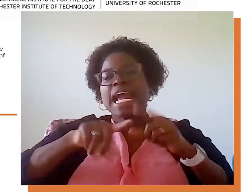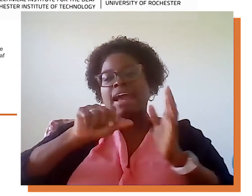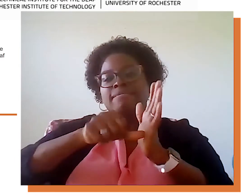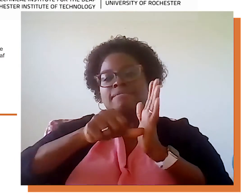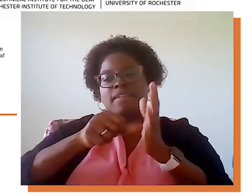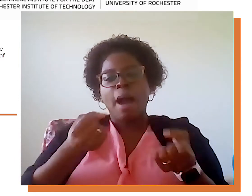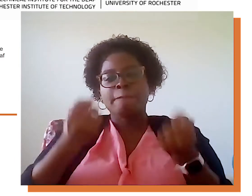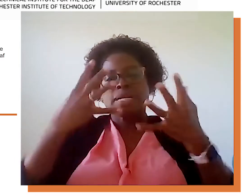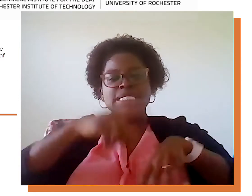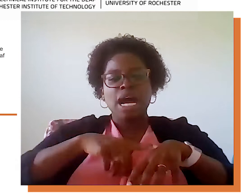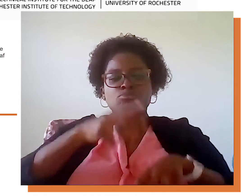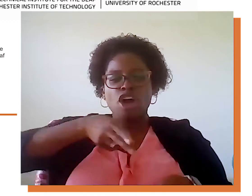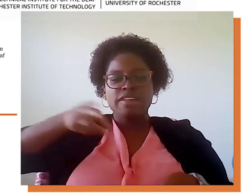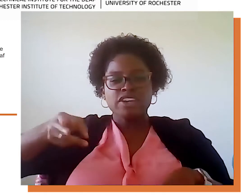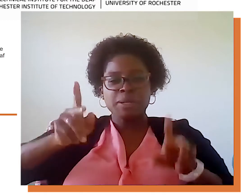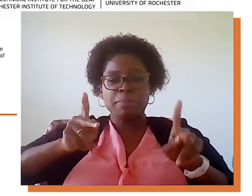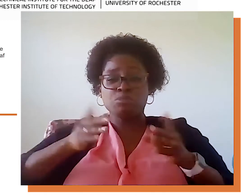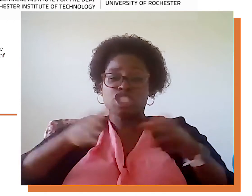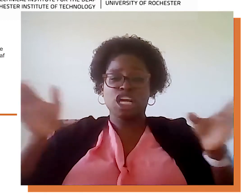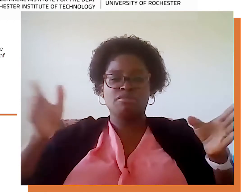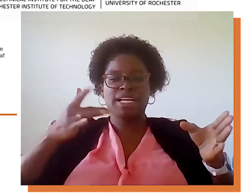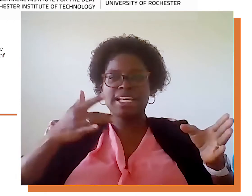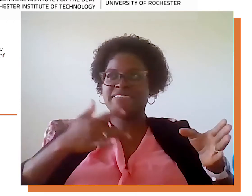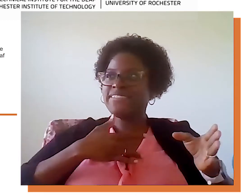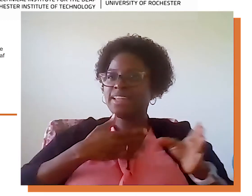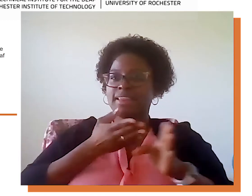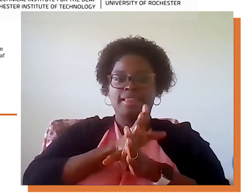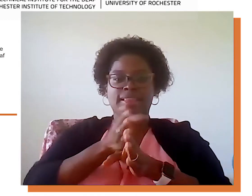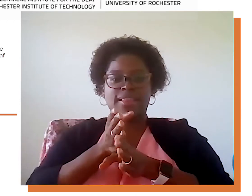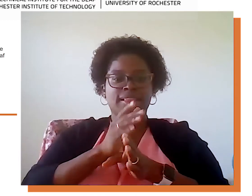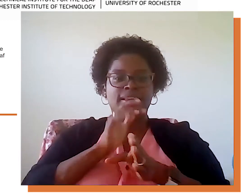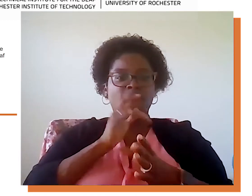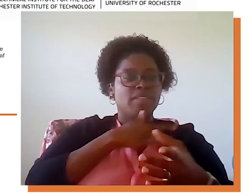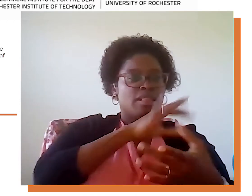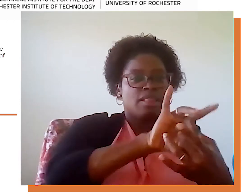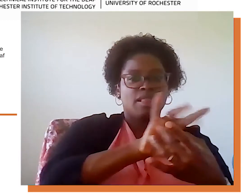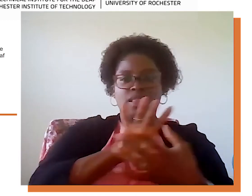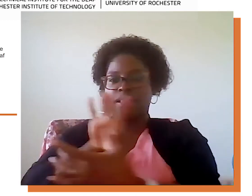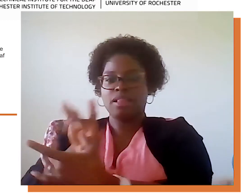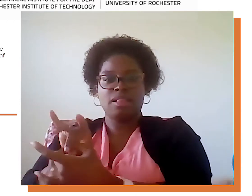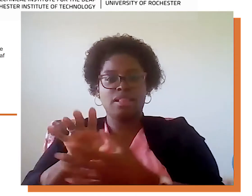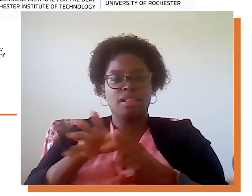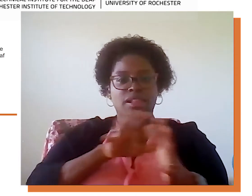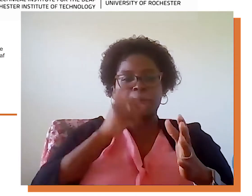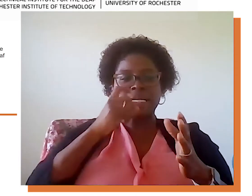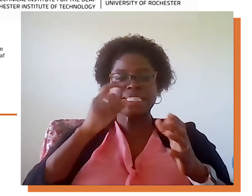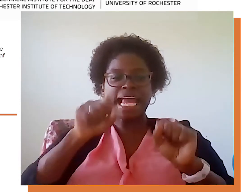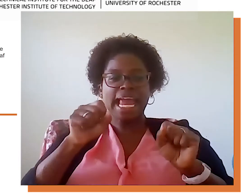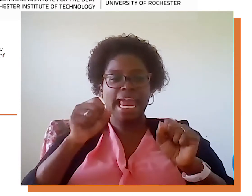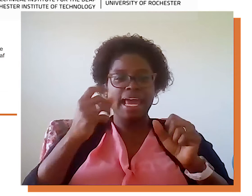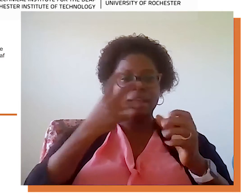That sense of belonging is critical. People who are hard-of-hearing often feel that they don't fully fit in either world,